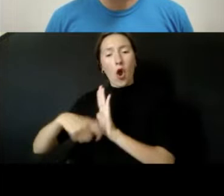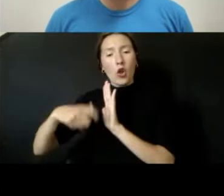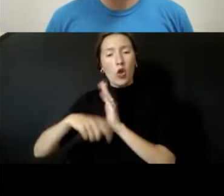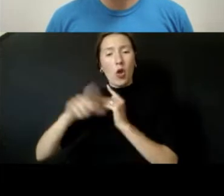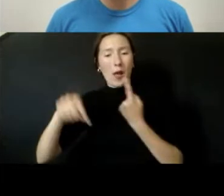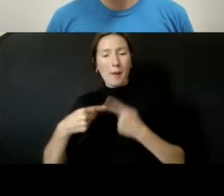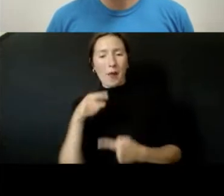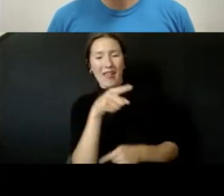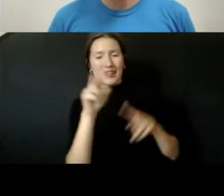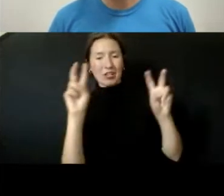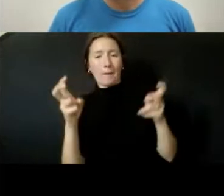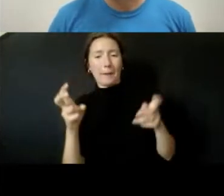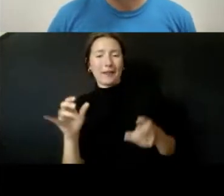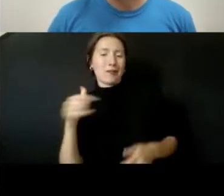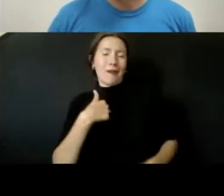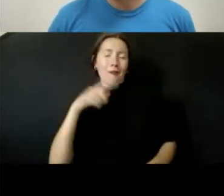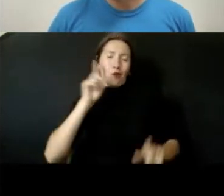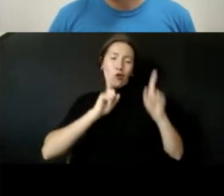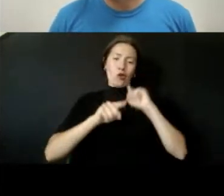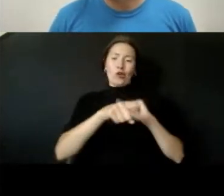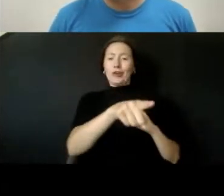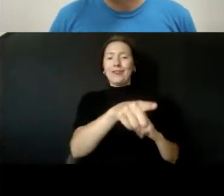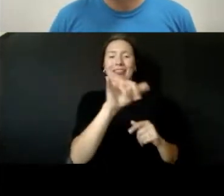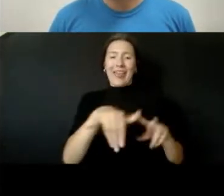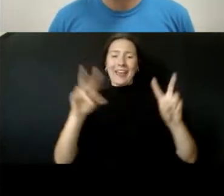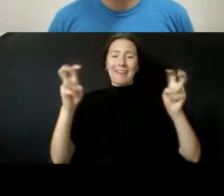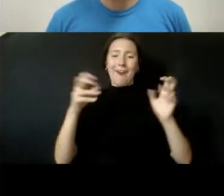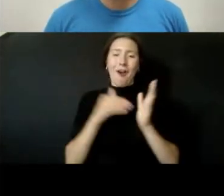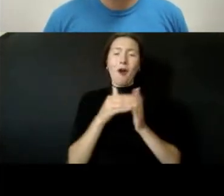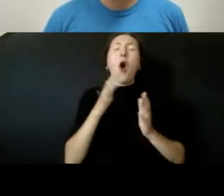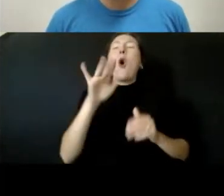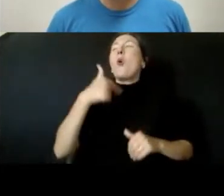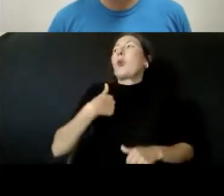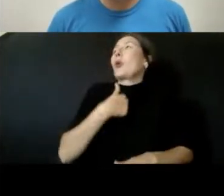uh we don't have to design for that kind of audience or we don't have anybody like that